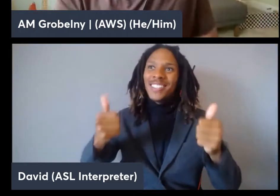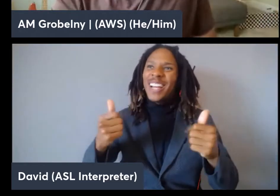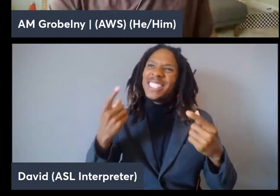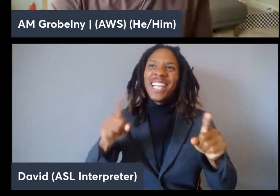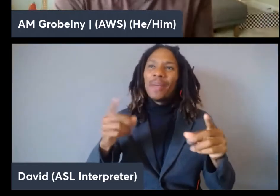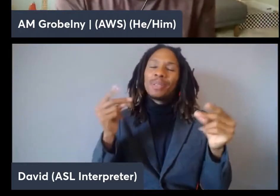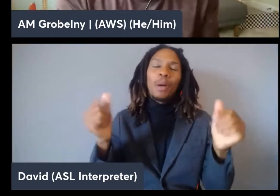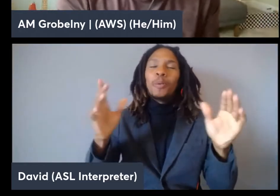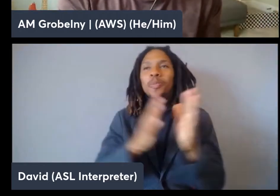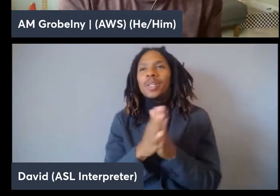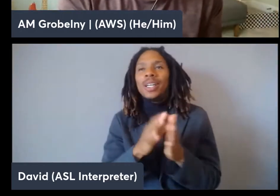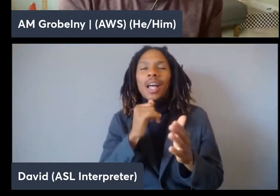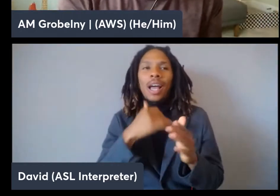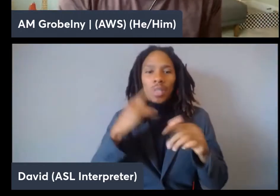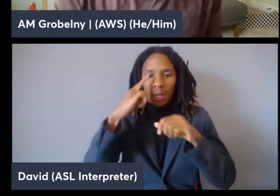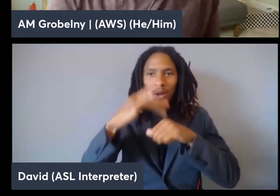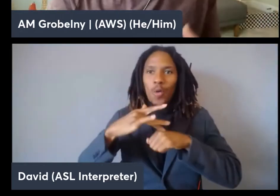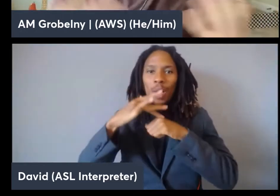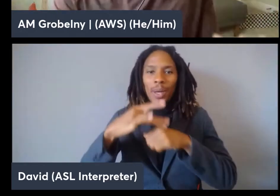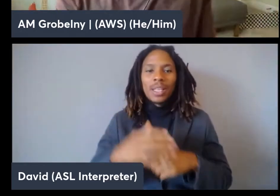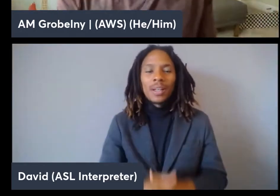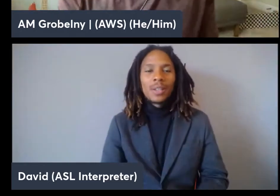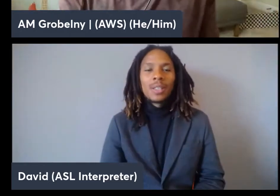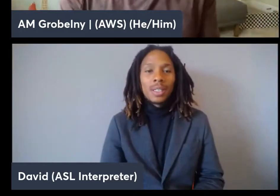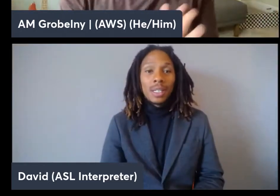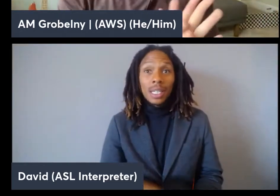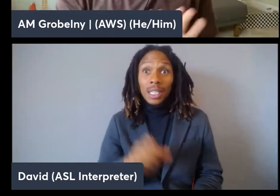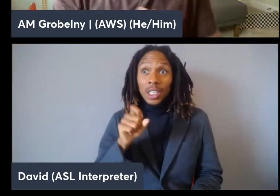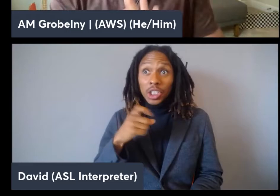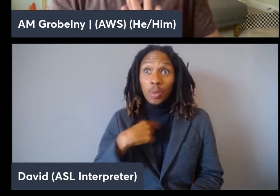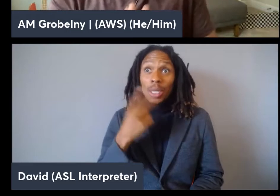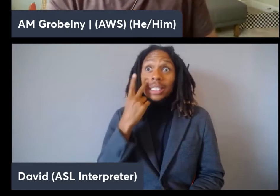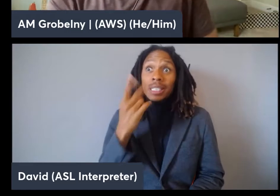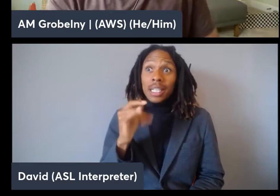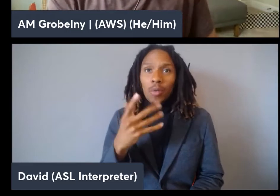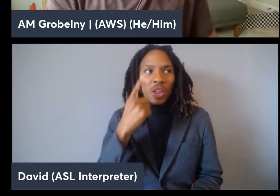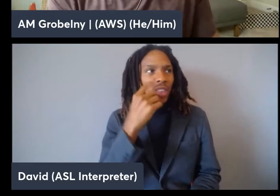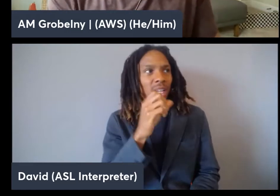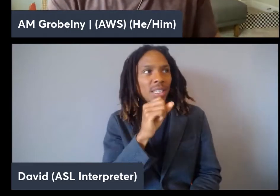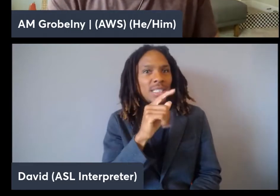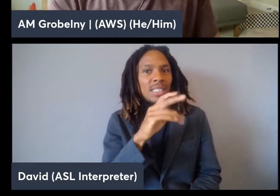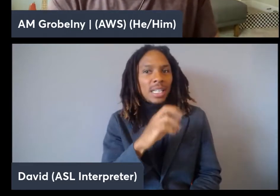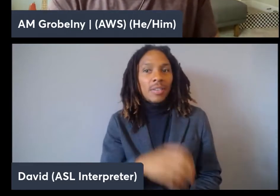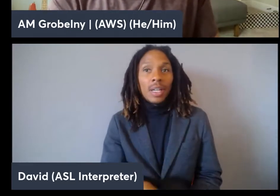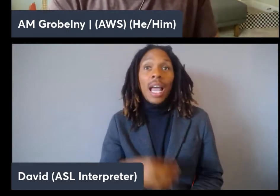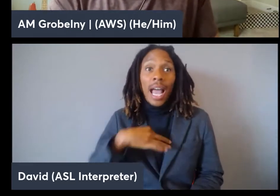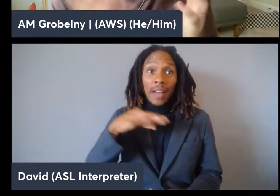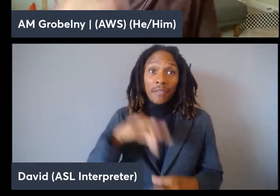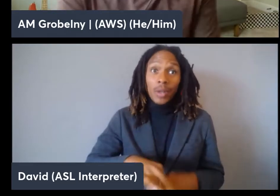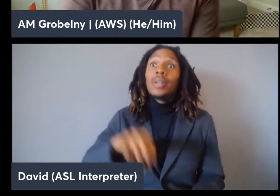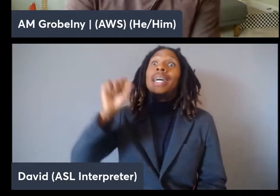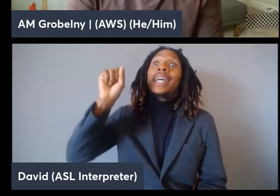We don't have to worry about that. Should we see it? What do you think, Steve? I vote we should see it. All right.